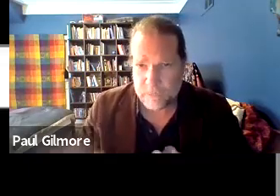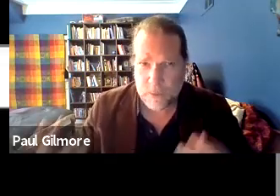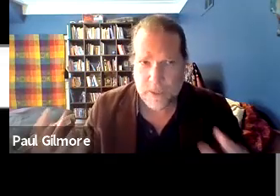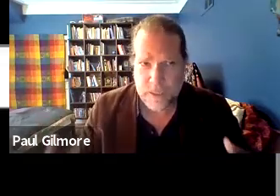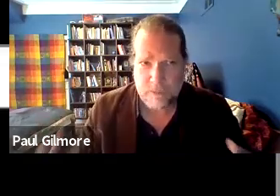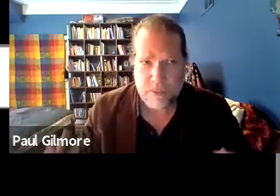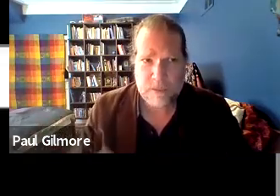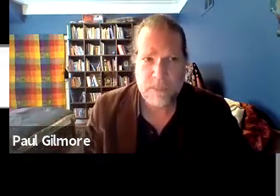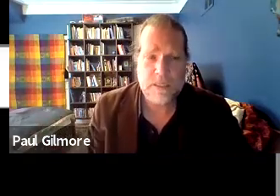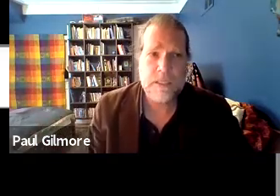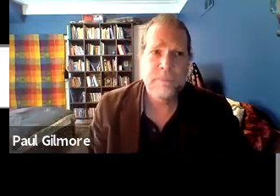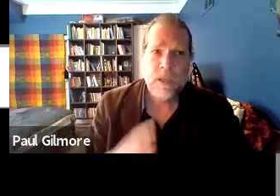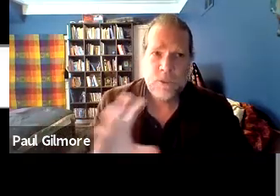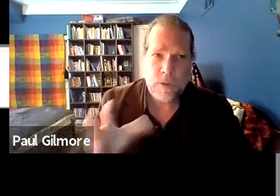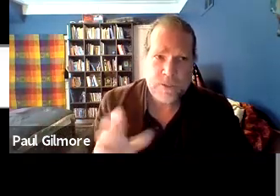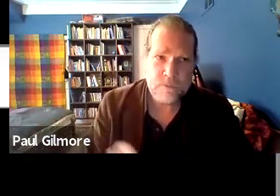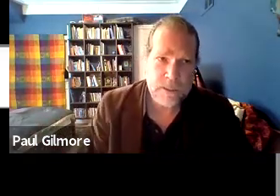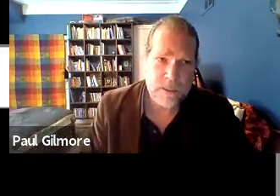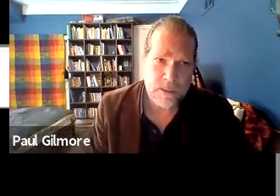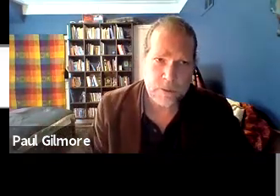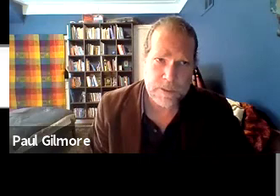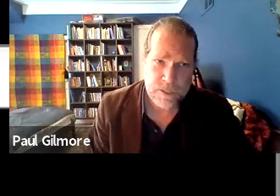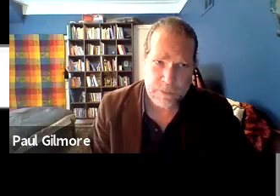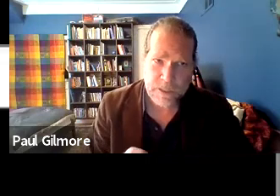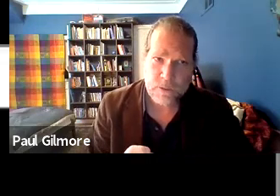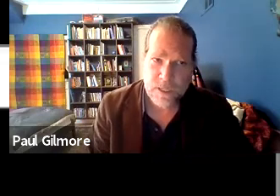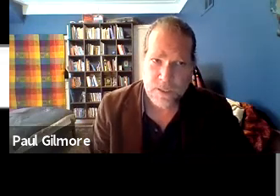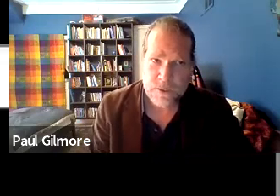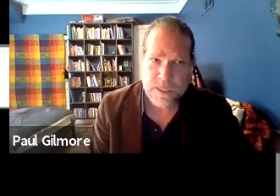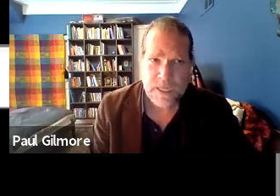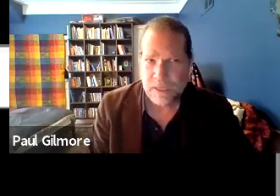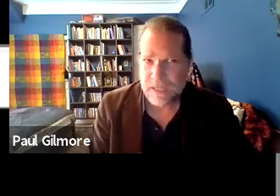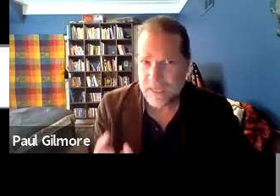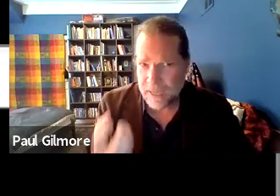give you an idea of what this means 22 million immigrants coming into a country that